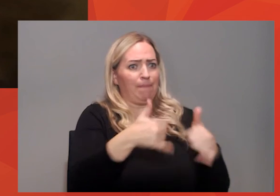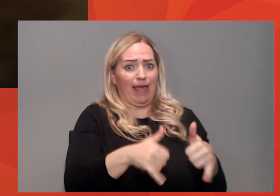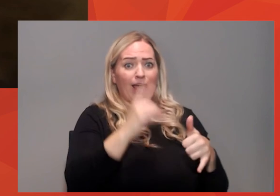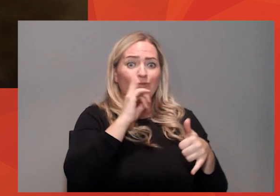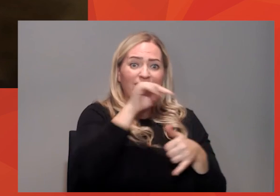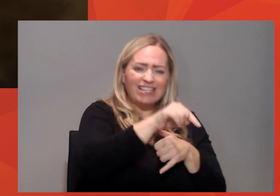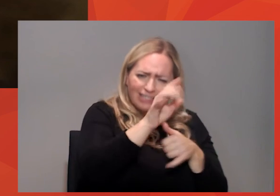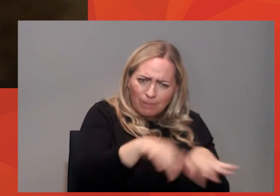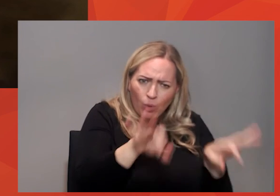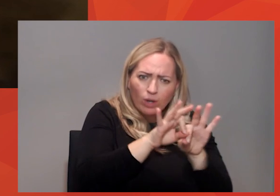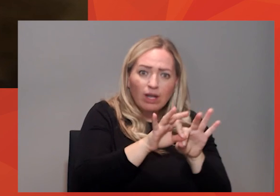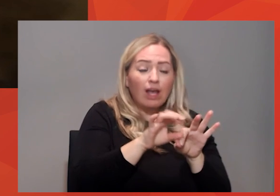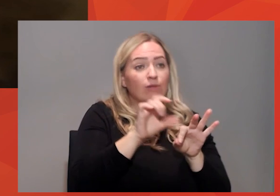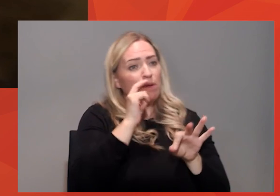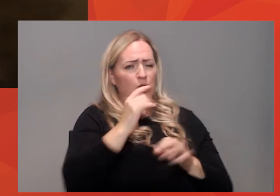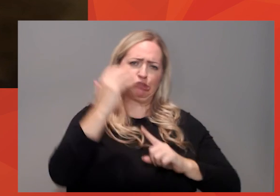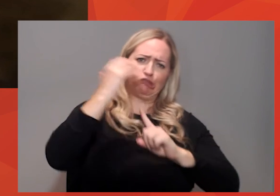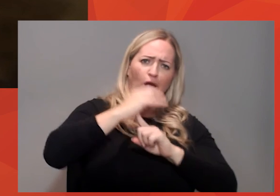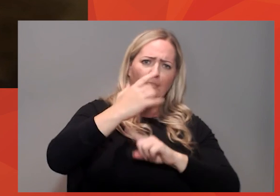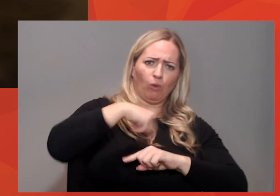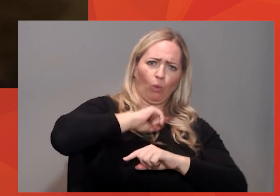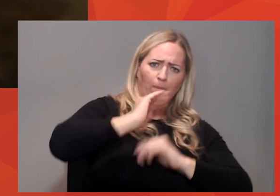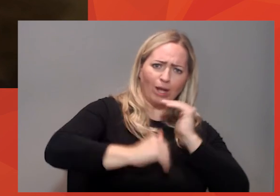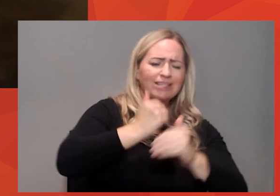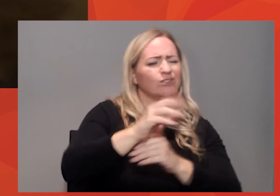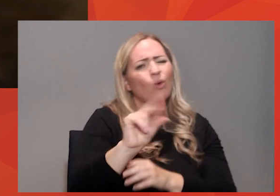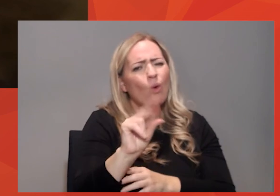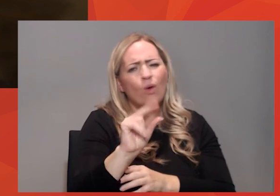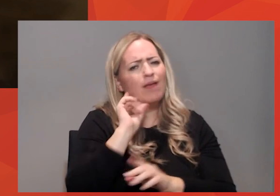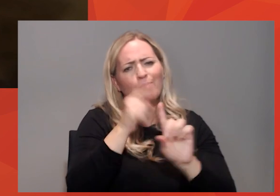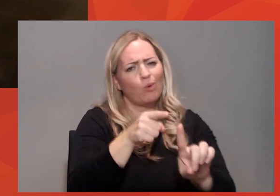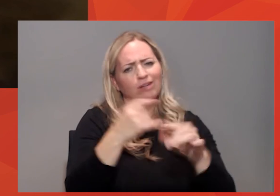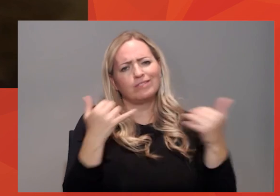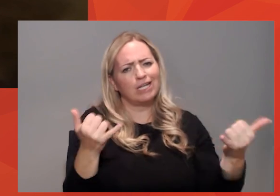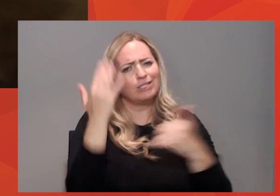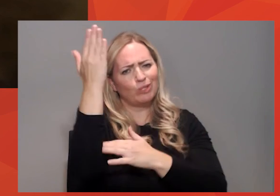I'm not saying that we're doing it in the best way. That was not the point.